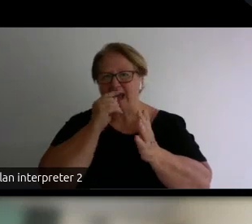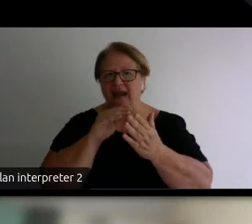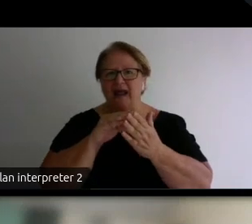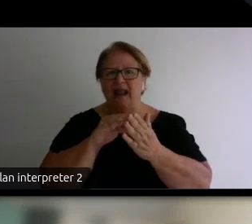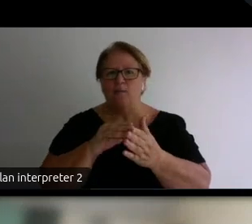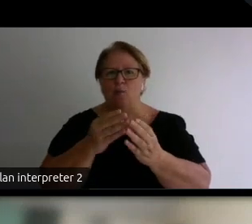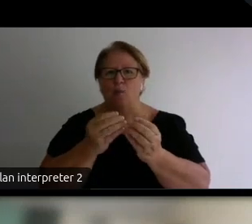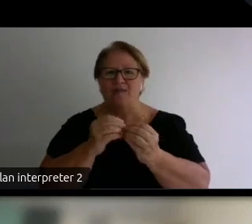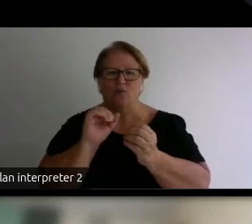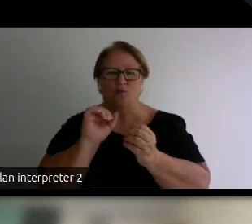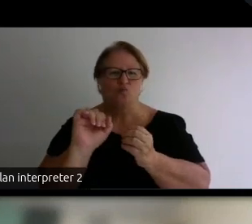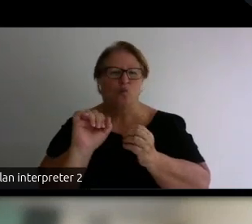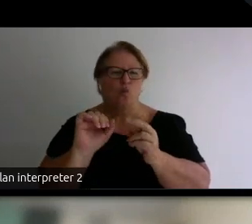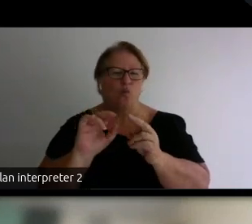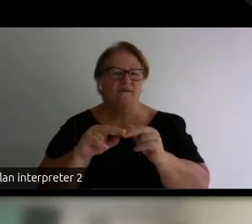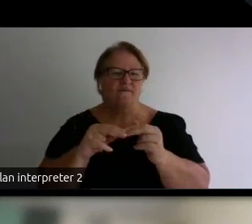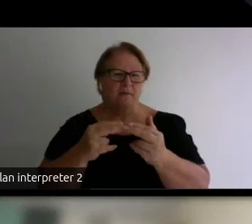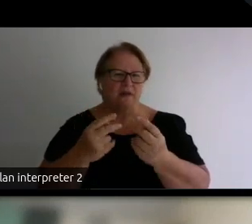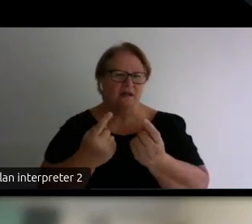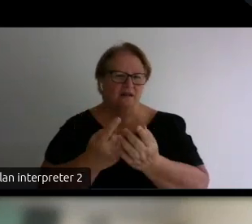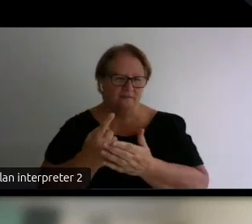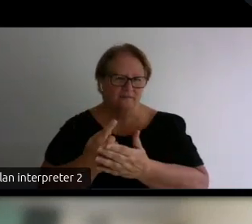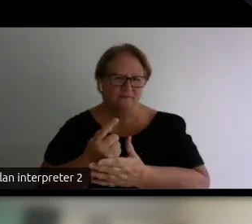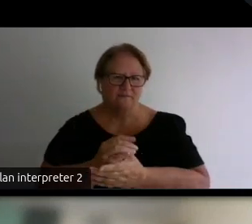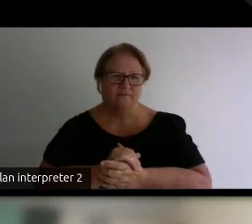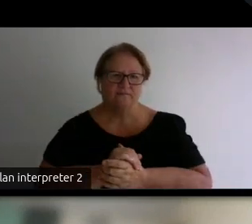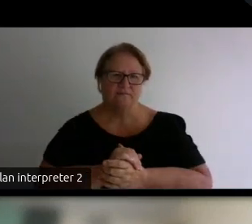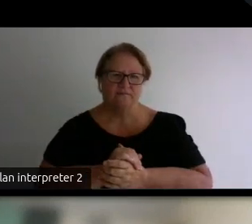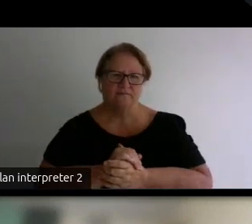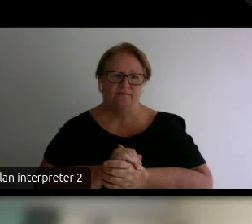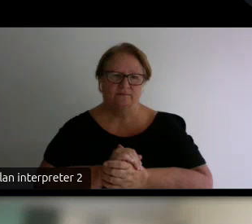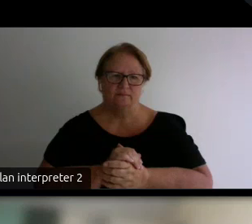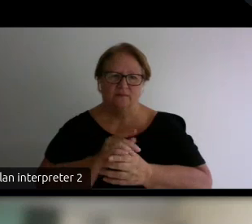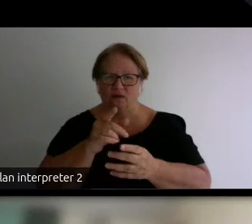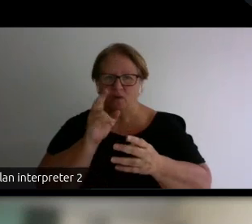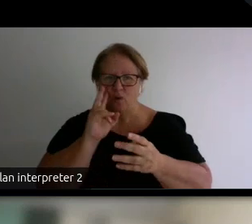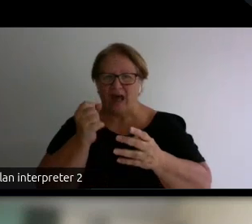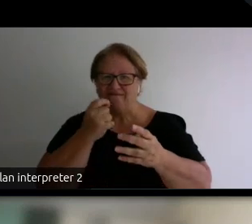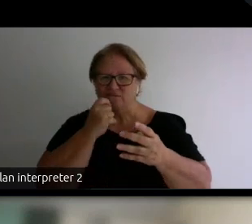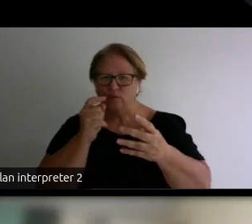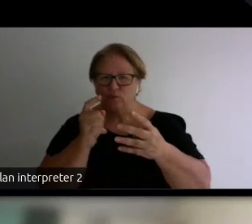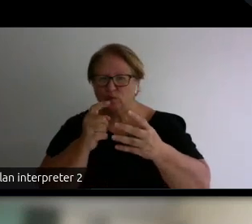matters and it's the staged approach you can see from the slide there. The first point is